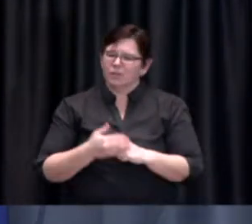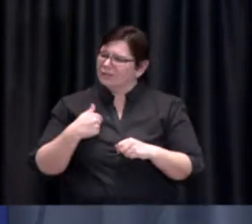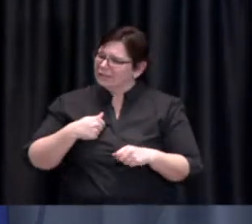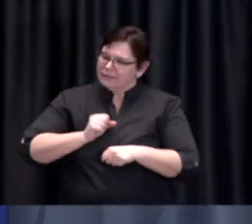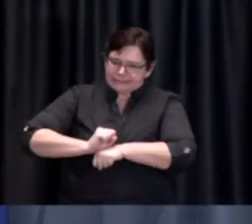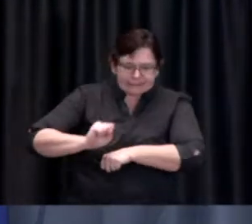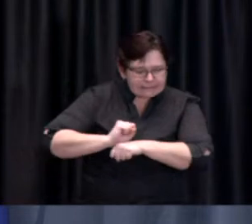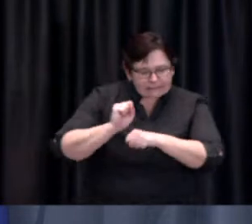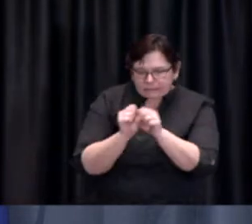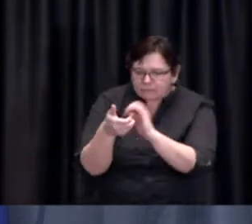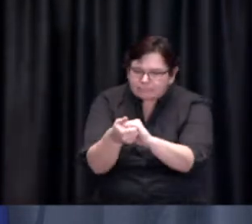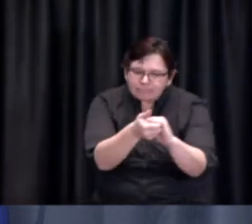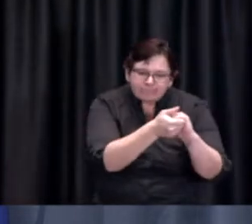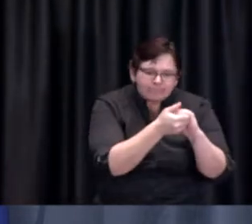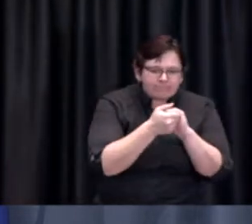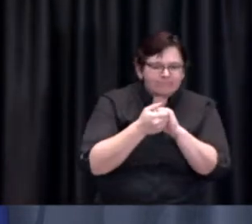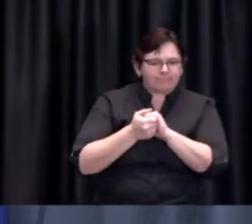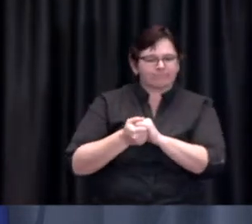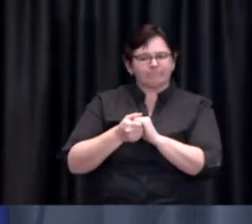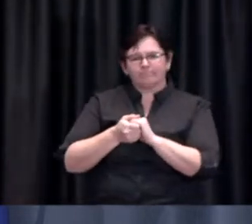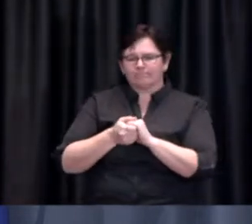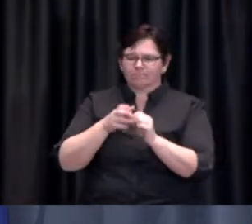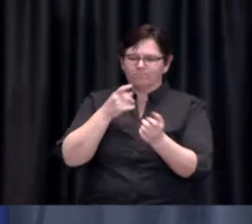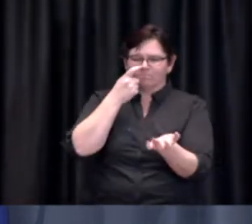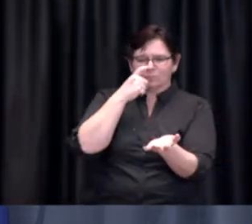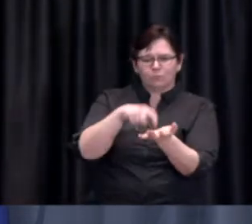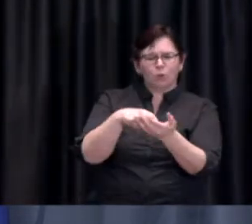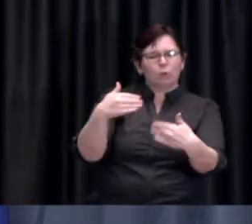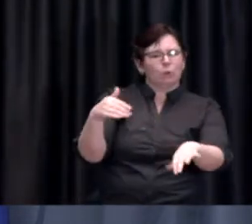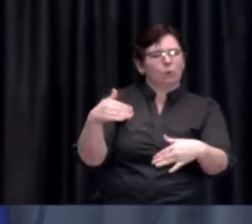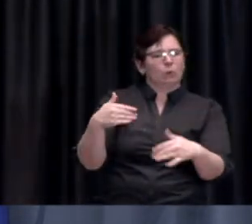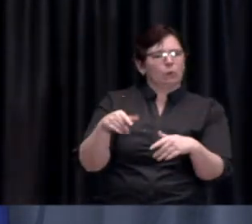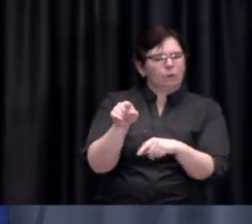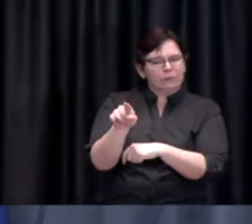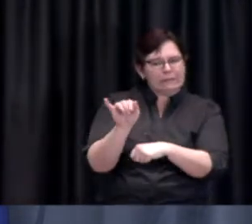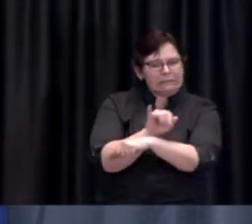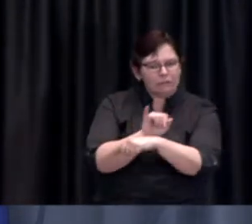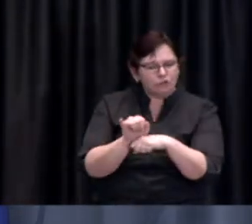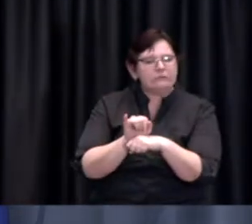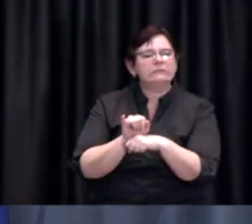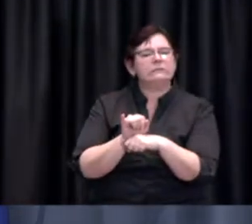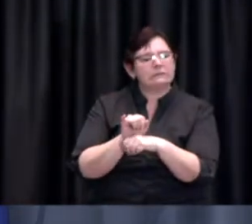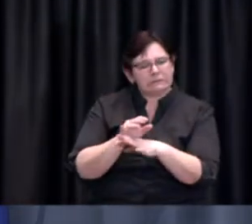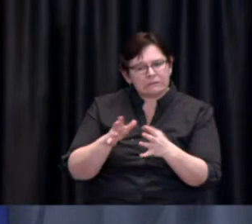it's an industry of people who put on these events some of them business organizations and some companies and some